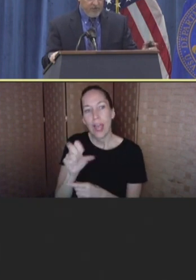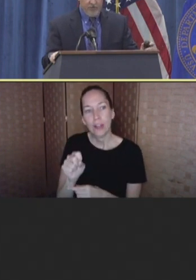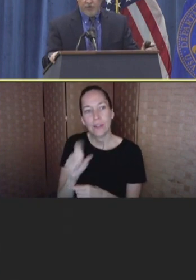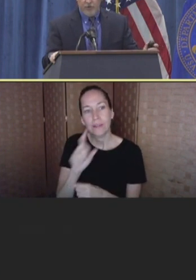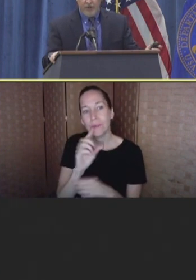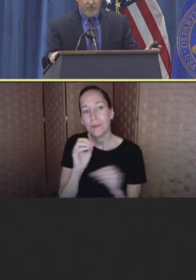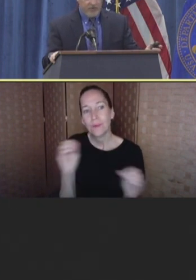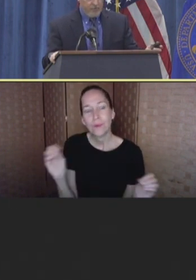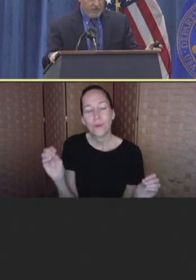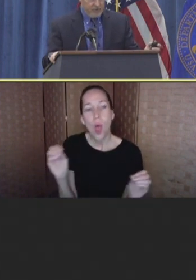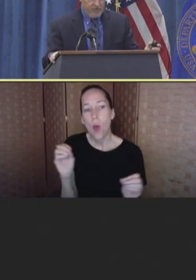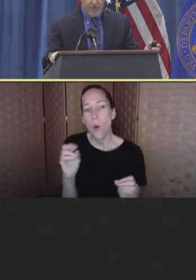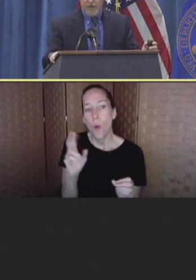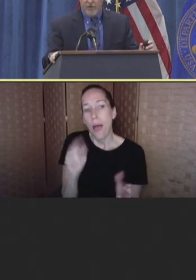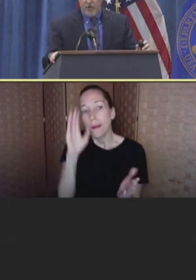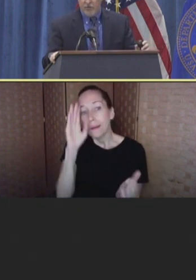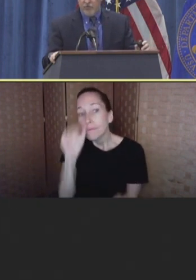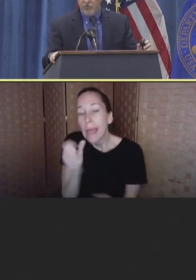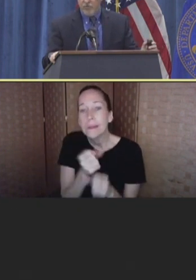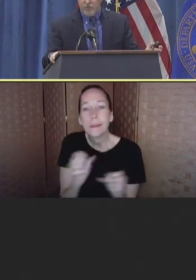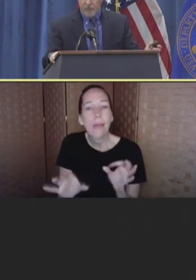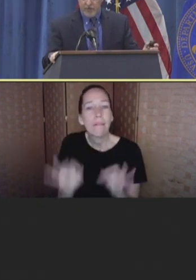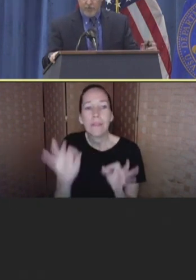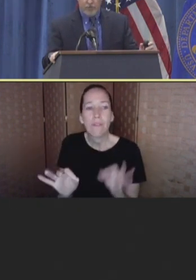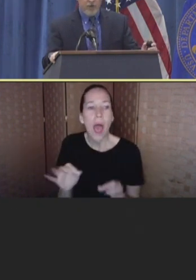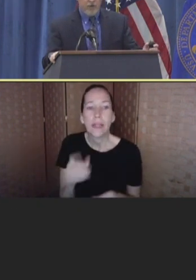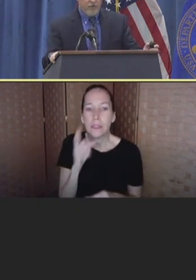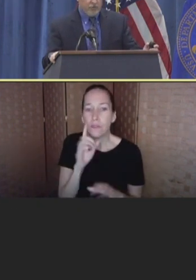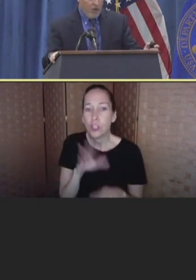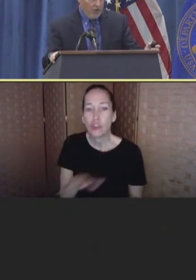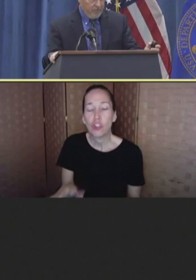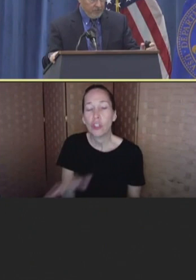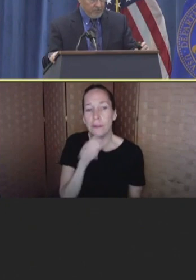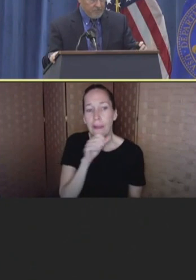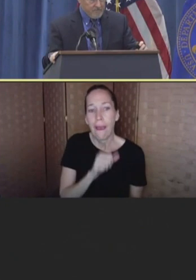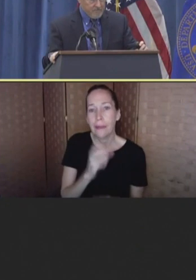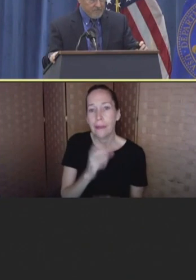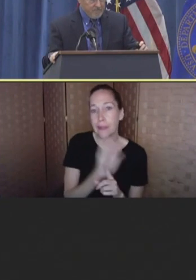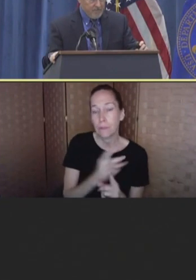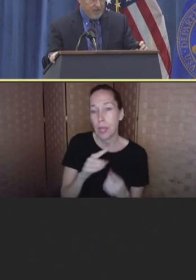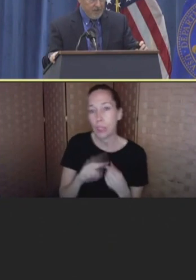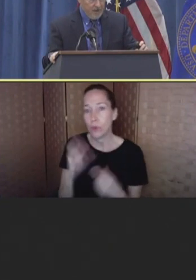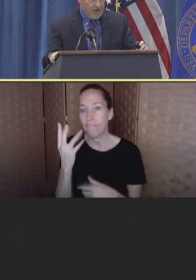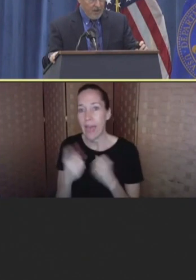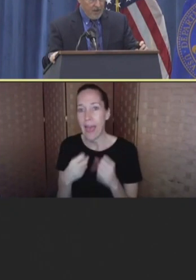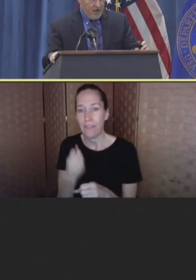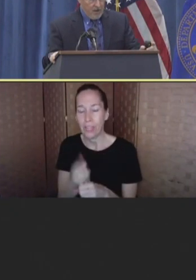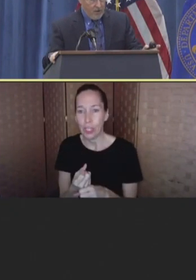in children aged six months to five years, which I think was helpful to all of us.